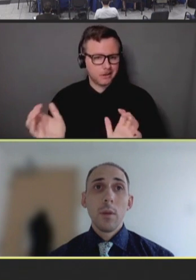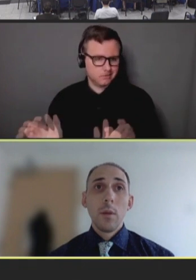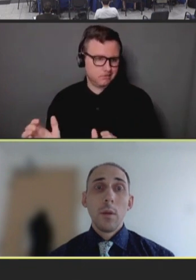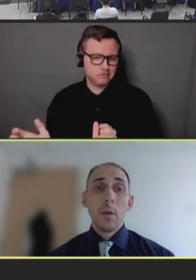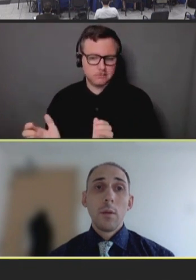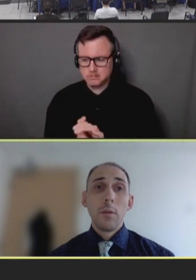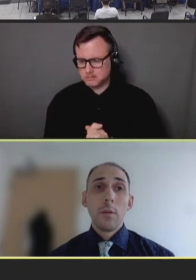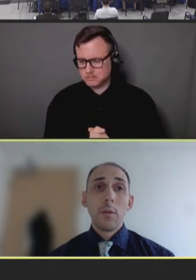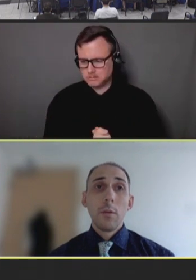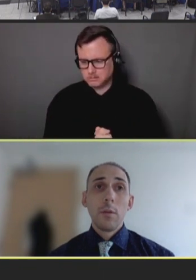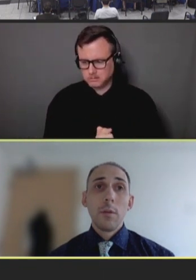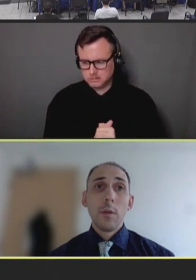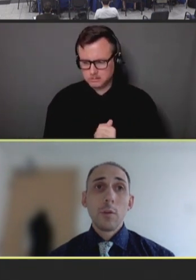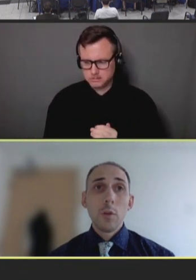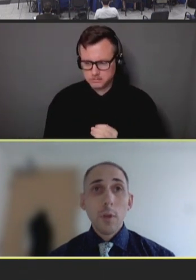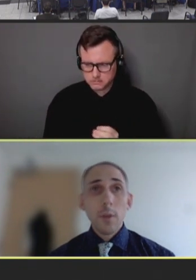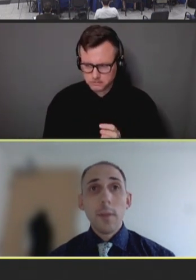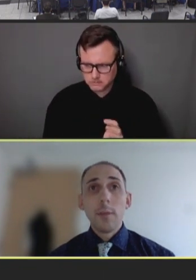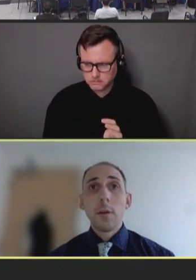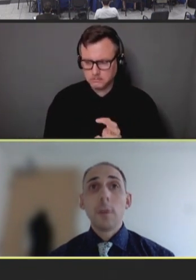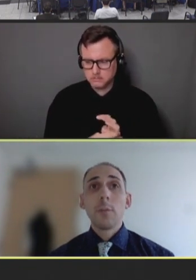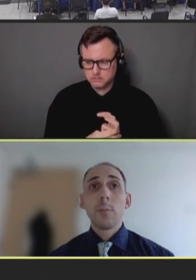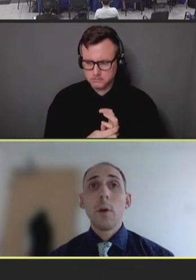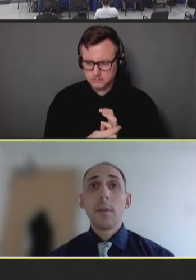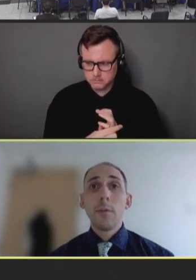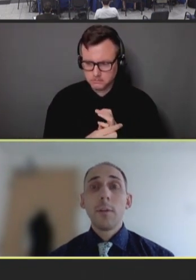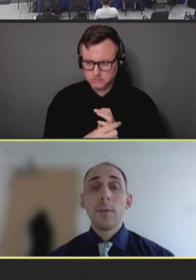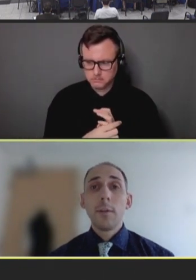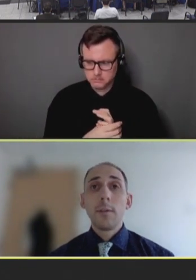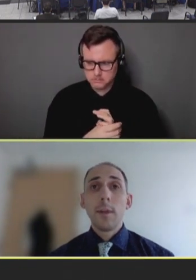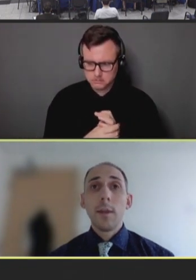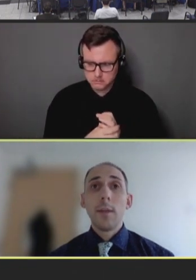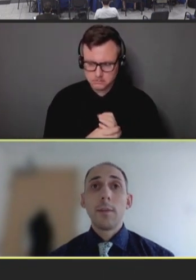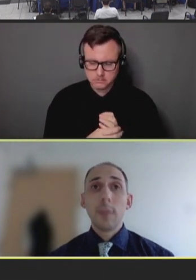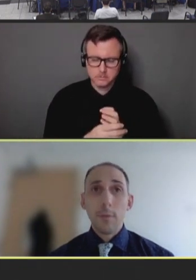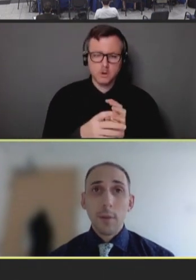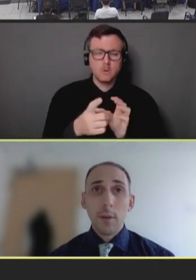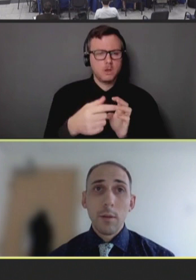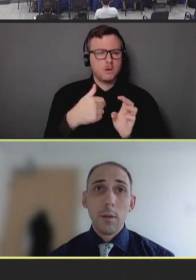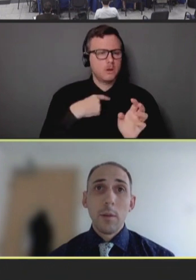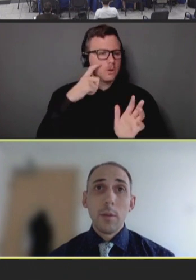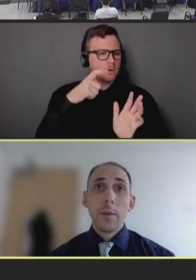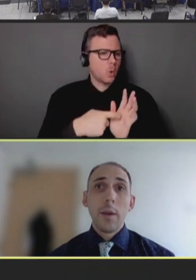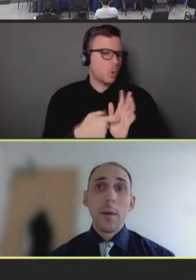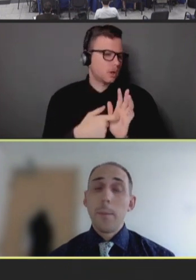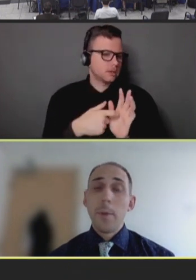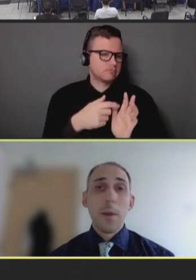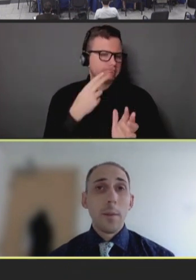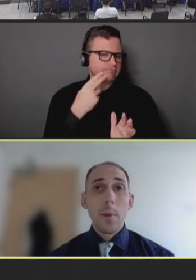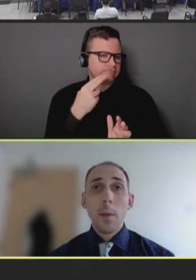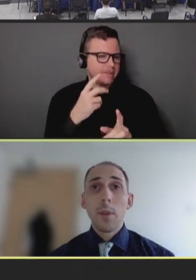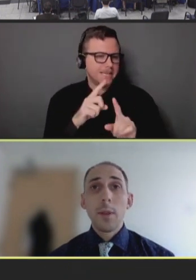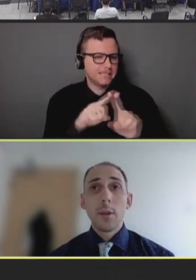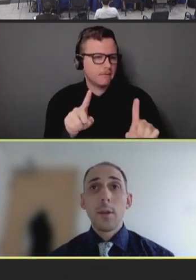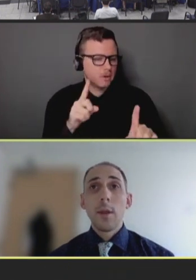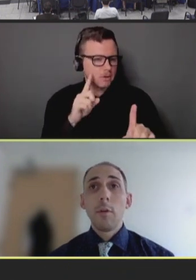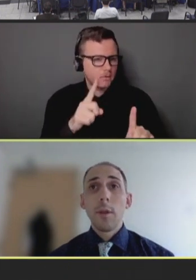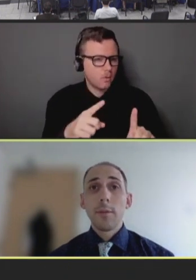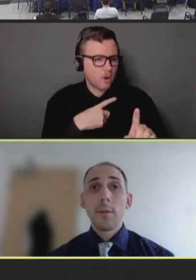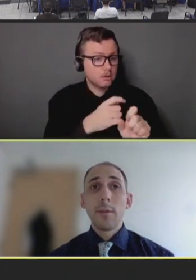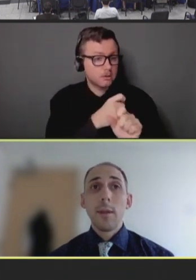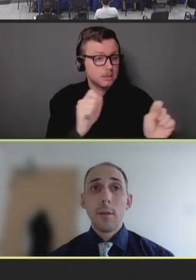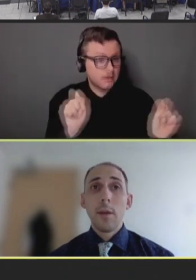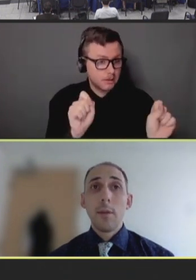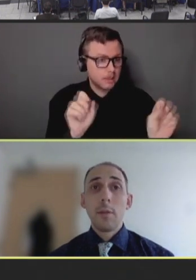Now, surely these are small differences in safety; but on the population level, as I